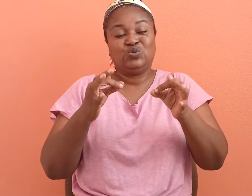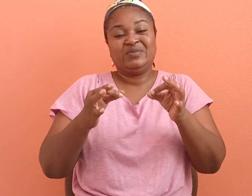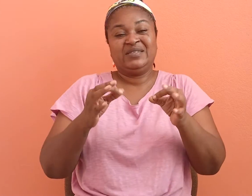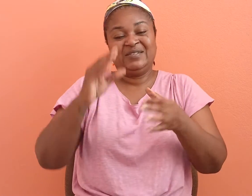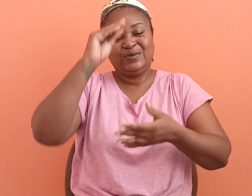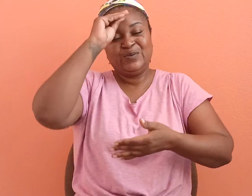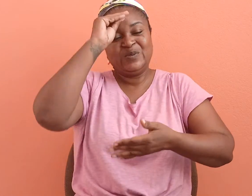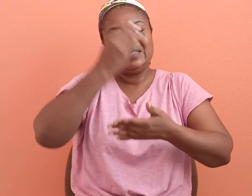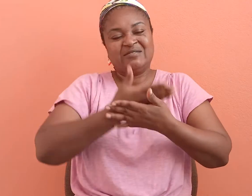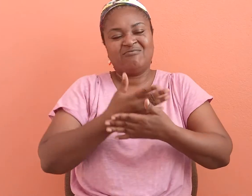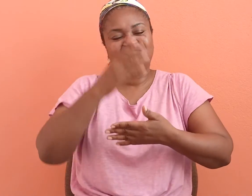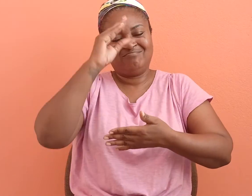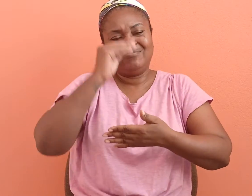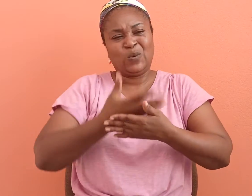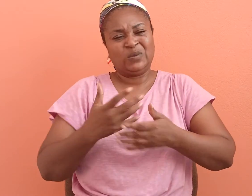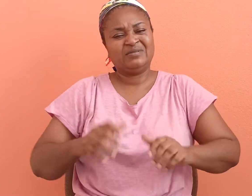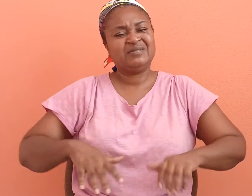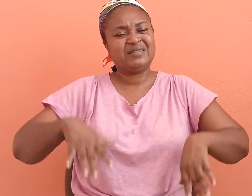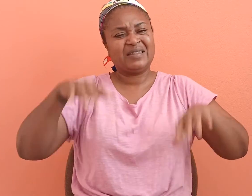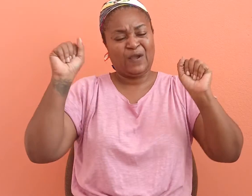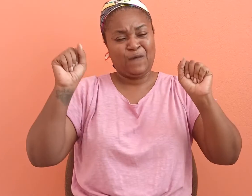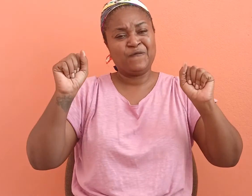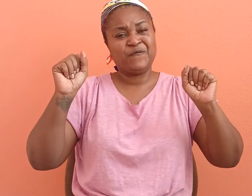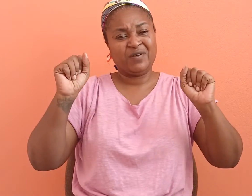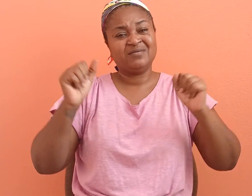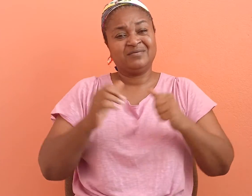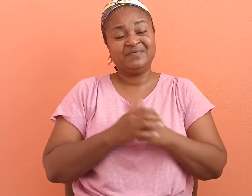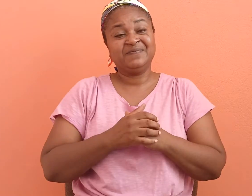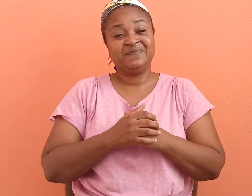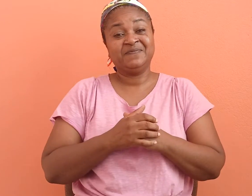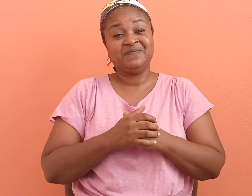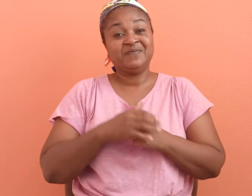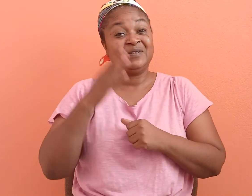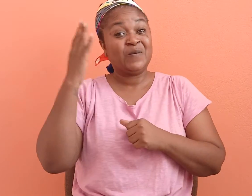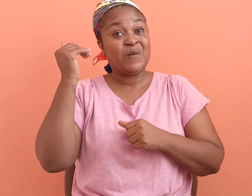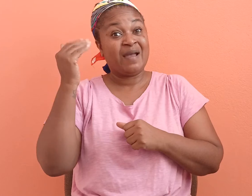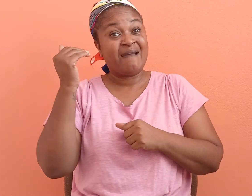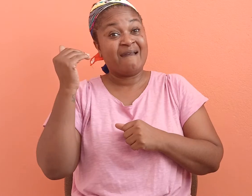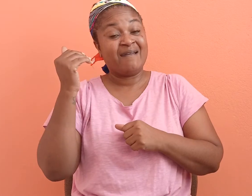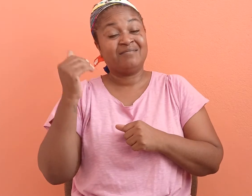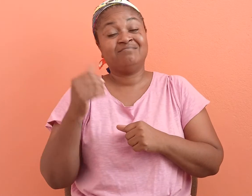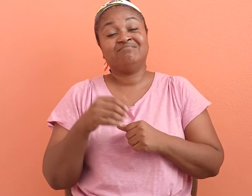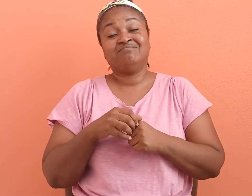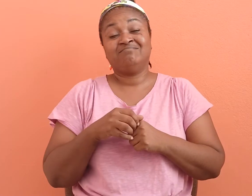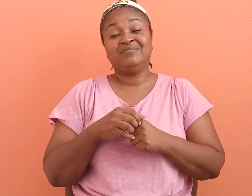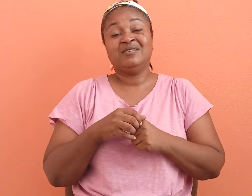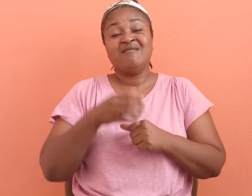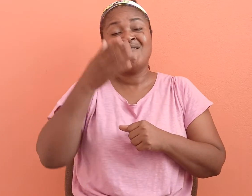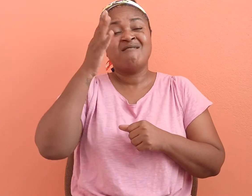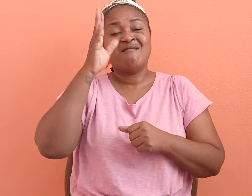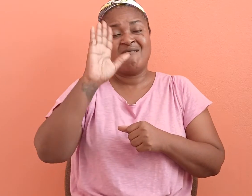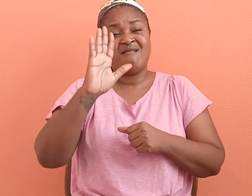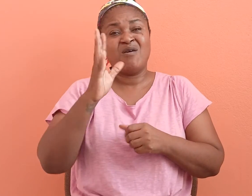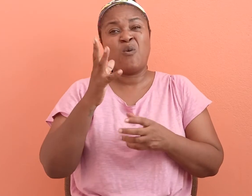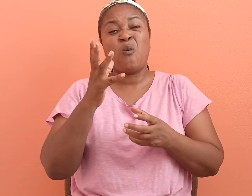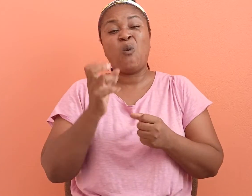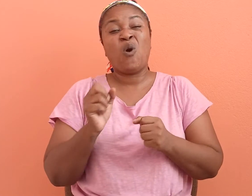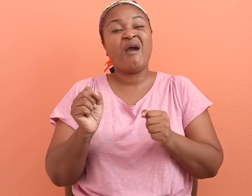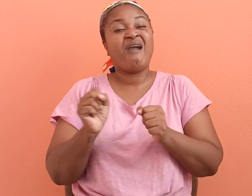23 so that everyone will honor the Son just as they honor the